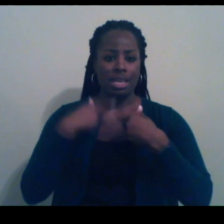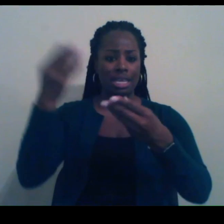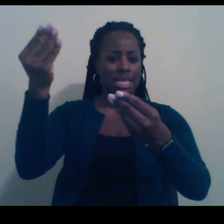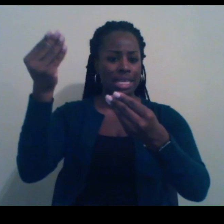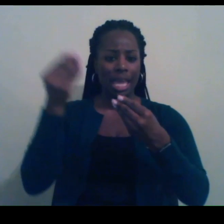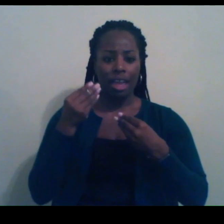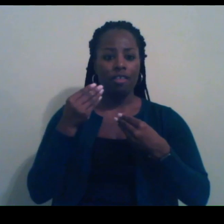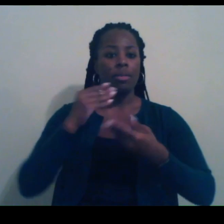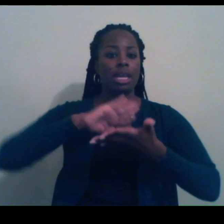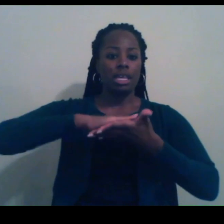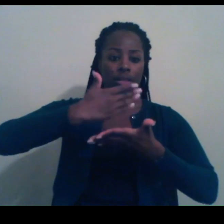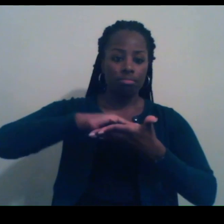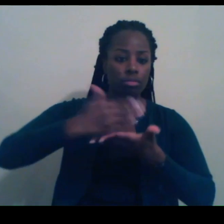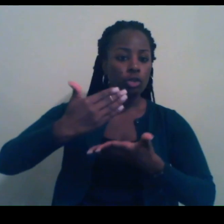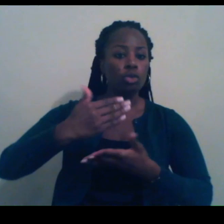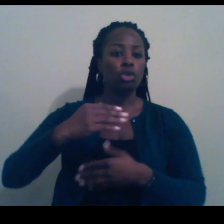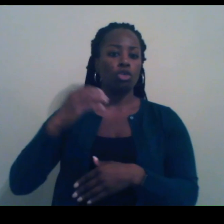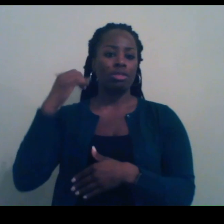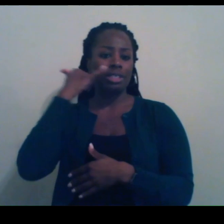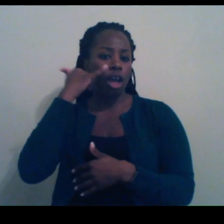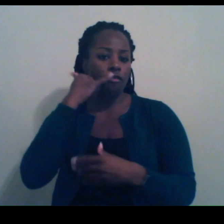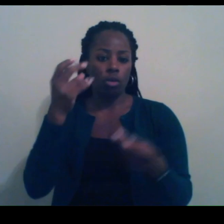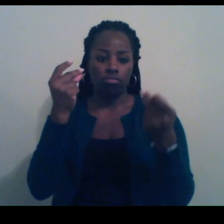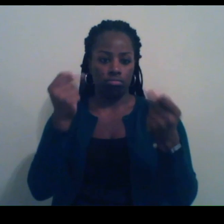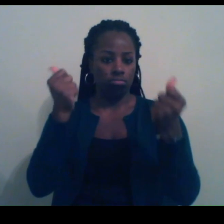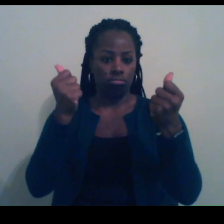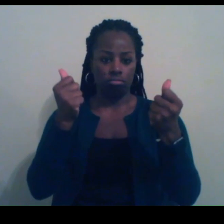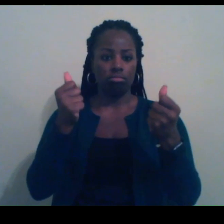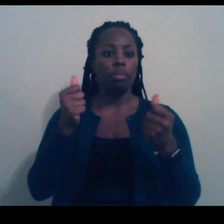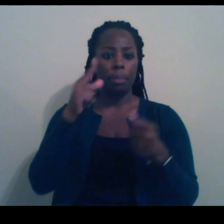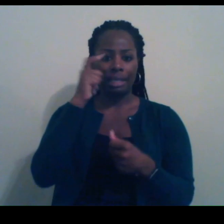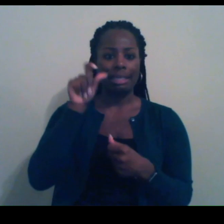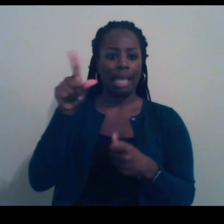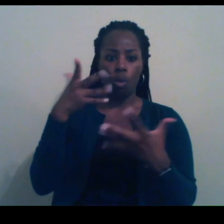efficiency and expertise here to really get moving quickly it's clear that the